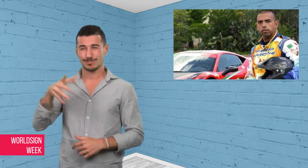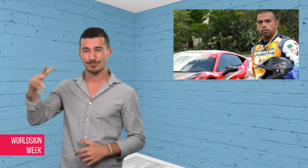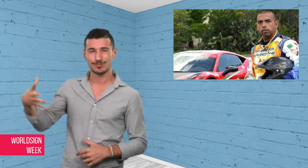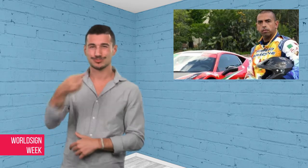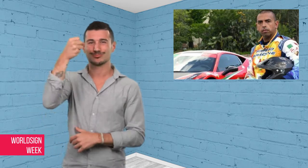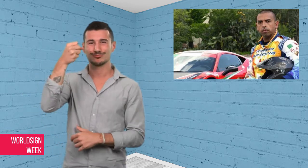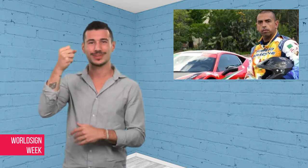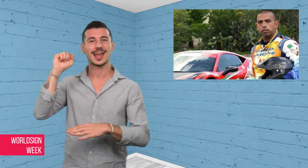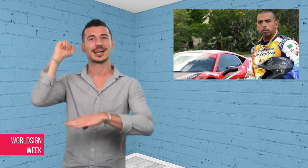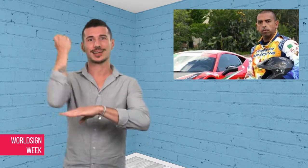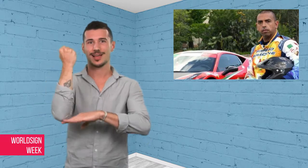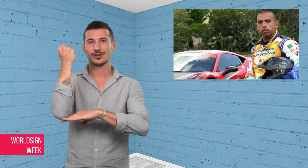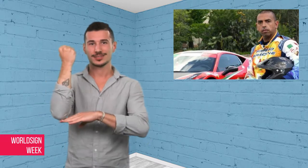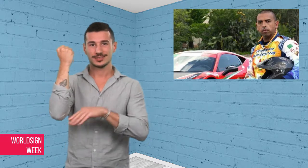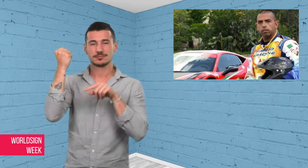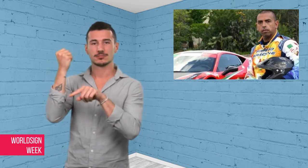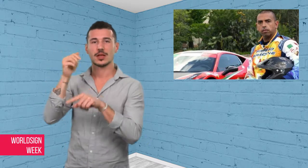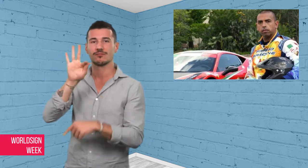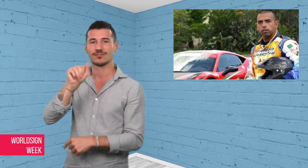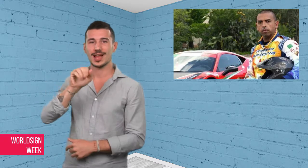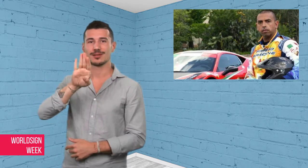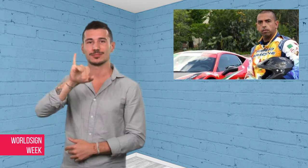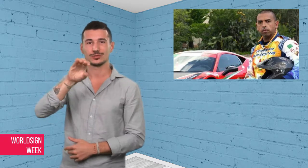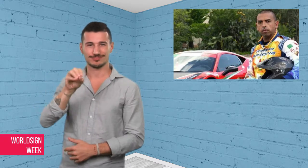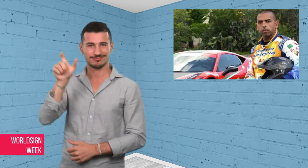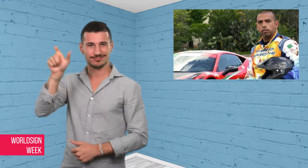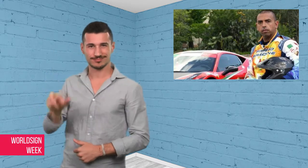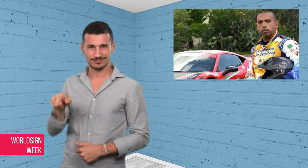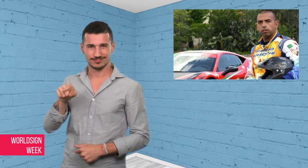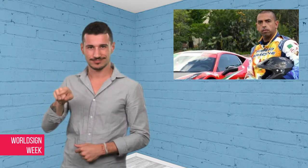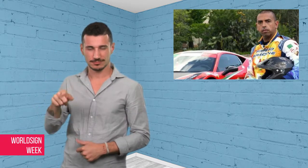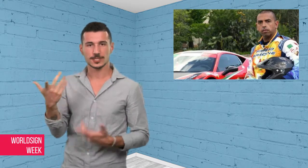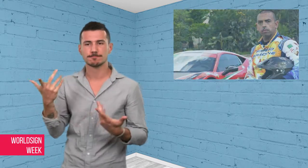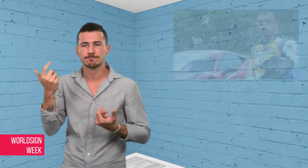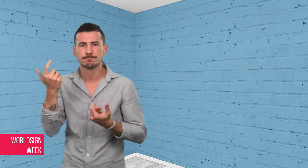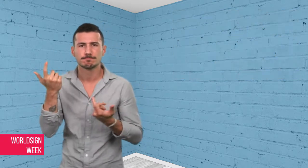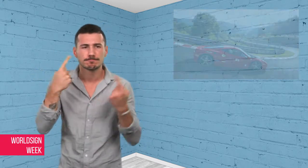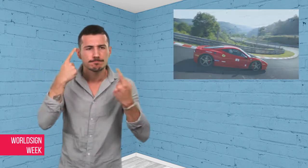That’s how dangerous it is. To set the